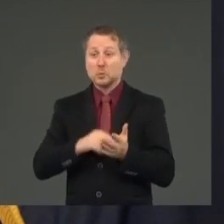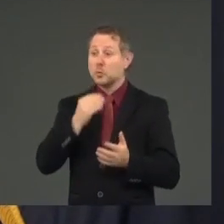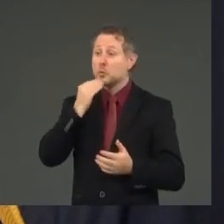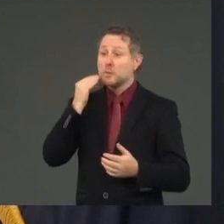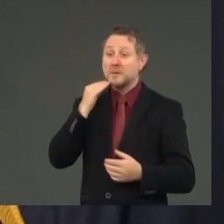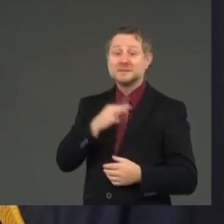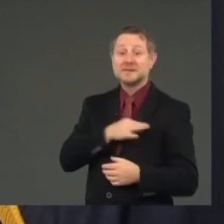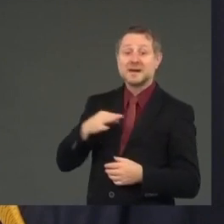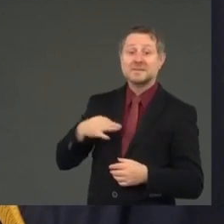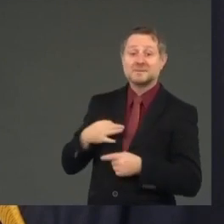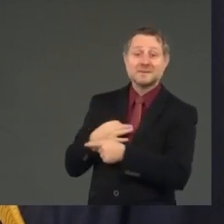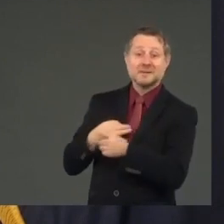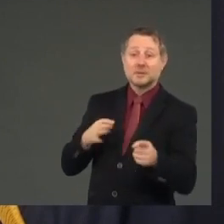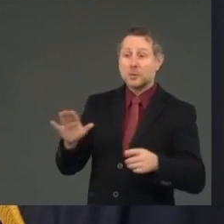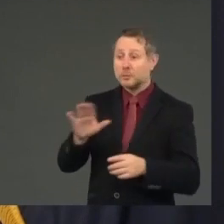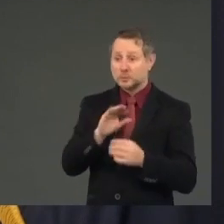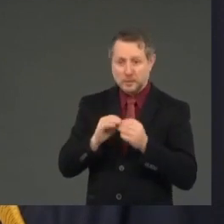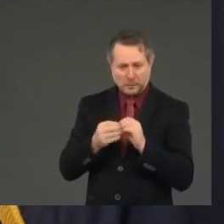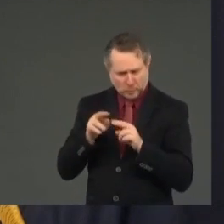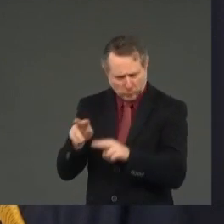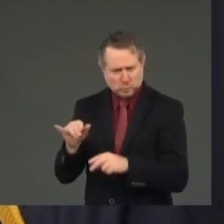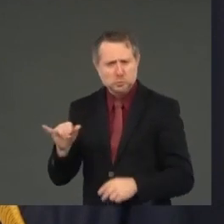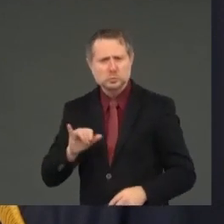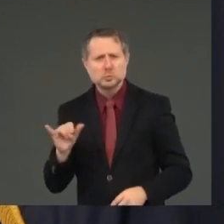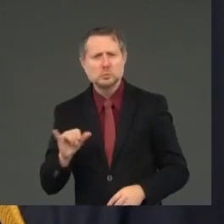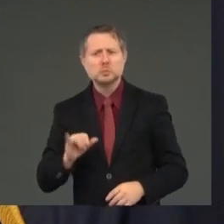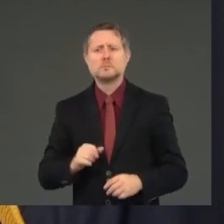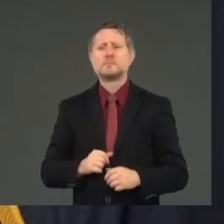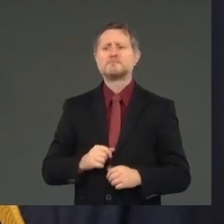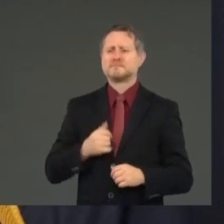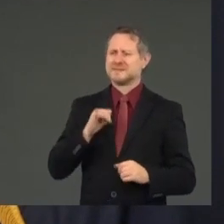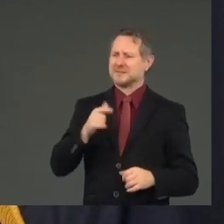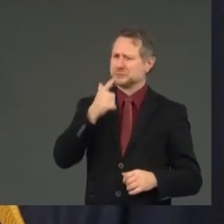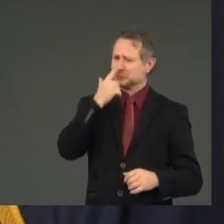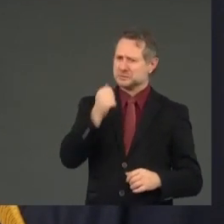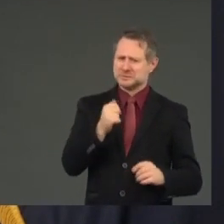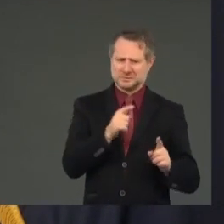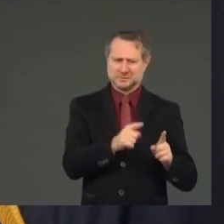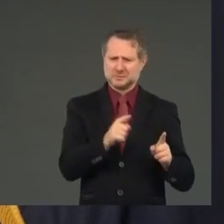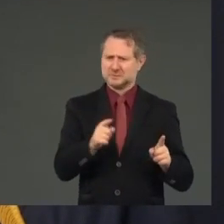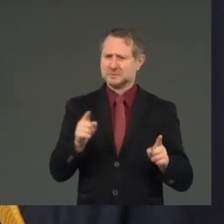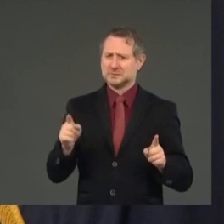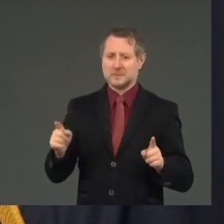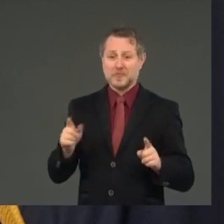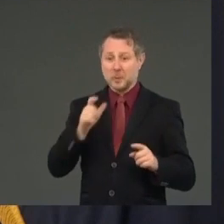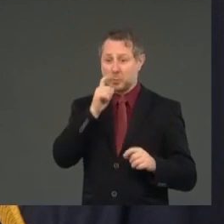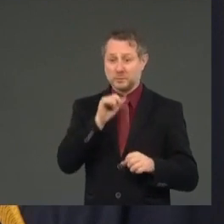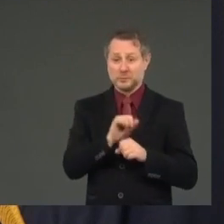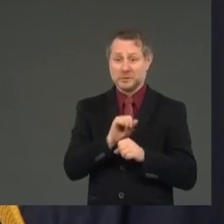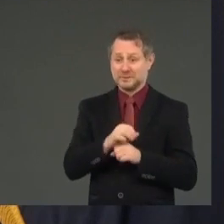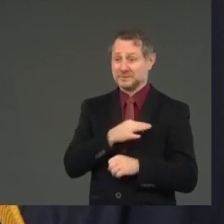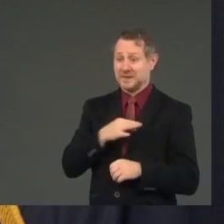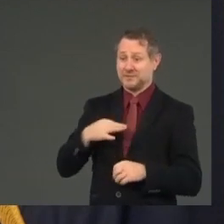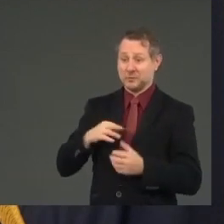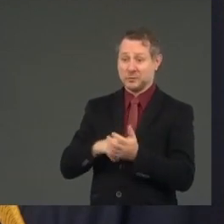THEY'RE VERY KEEN ON LOOKING AT THE NURSING HOME STAFFING